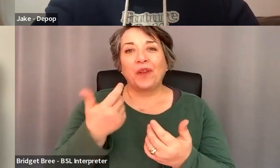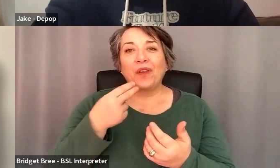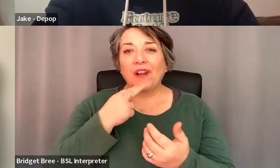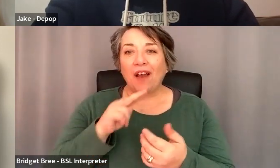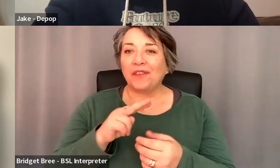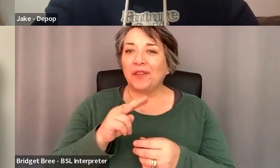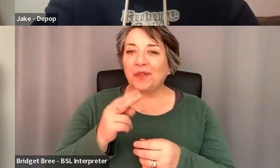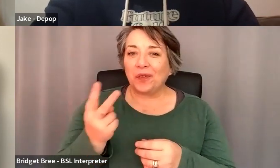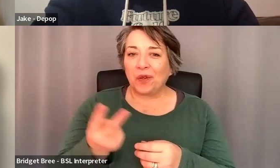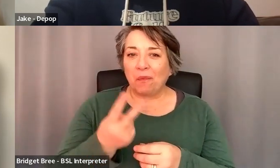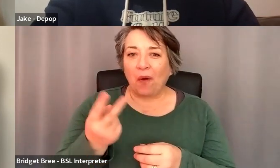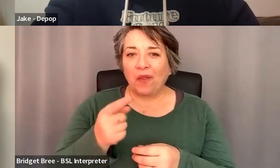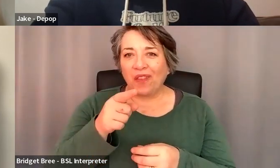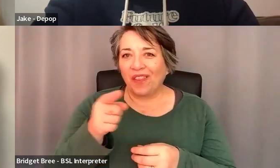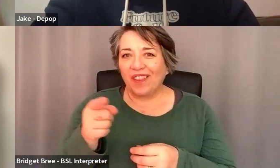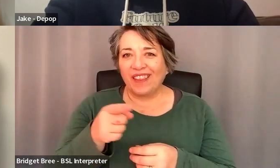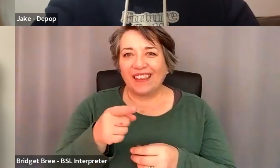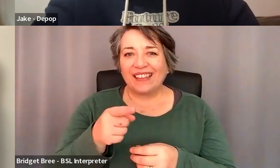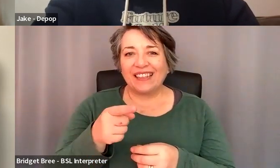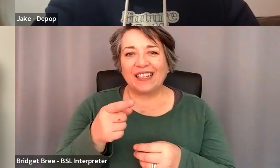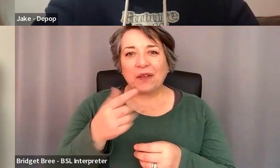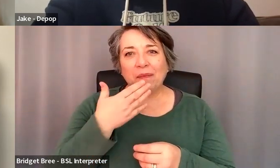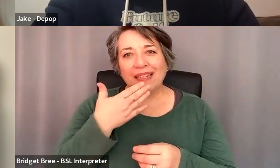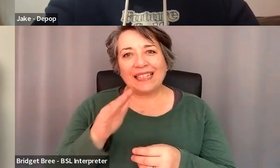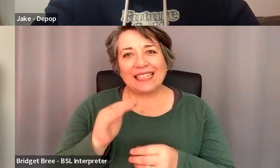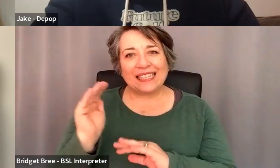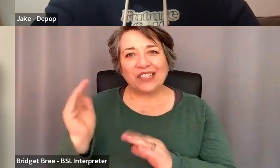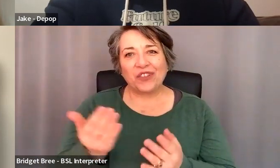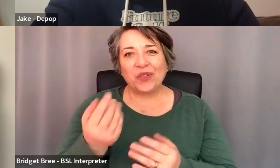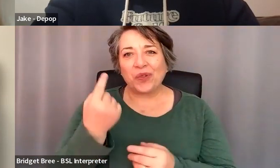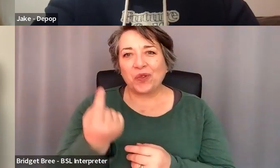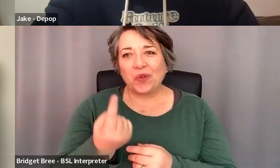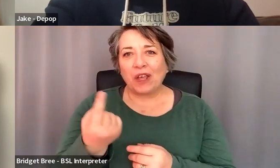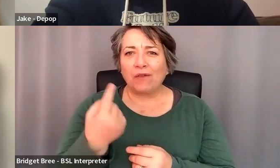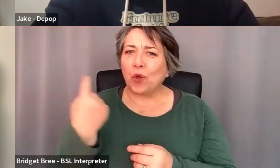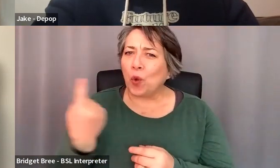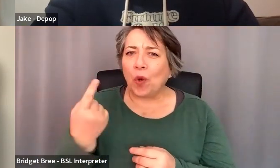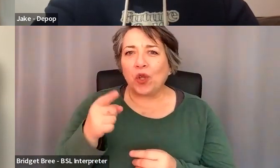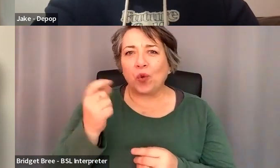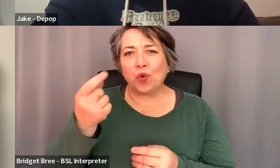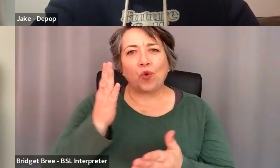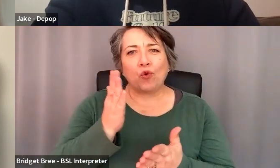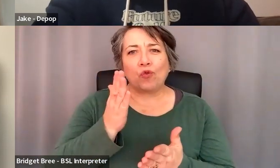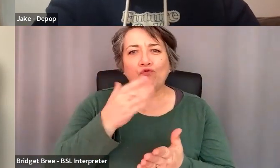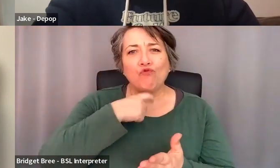Okay. Introductions out the way. So good afternoon to you both. If, you wouldn't mind giving us a quick introduction. Introductions out of the way. Good afternoon to you both. Who you are and your role at the. If you wouldn't mind an introduction who you are and roles at Depop.